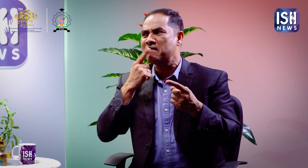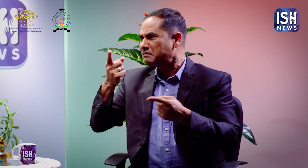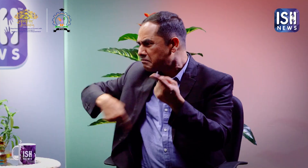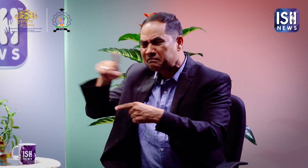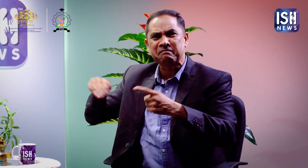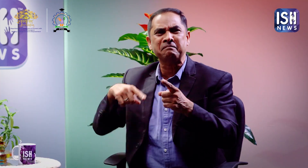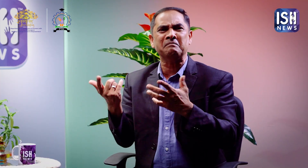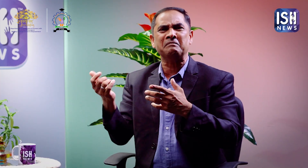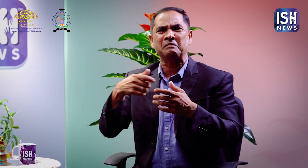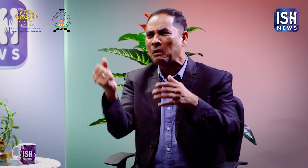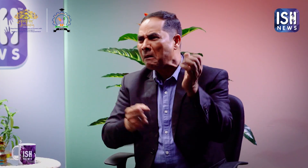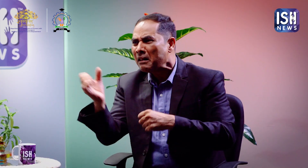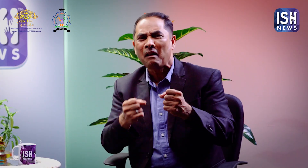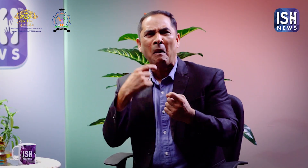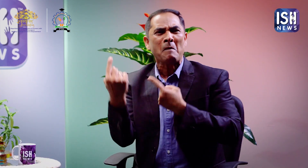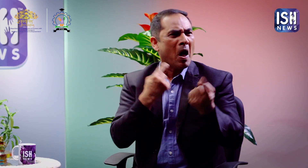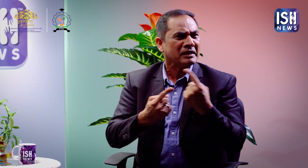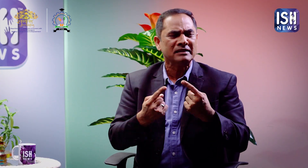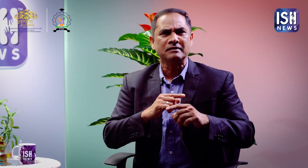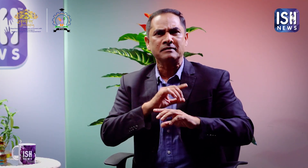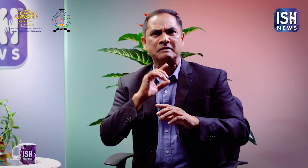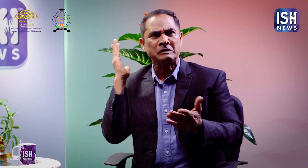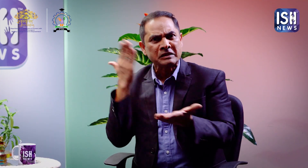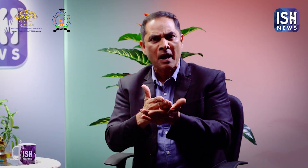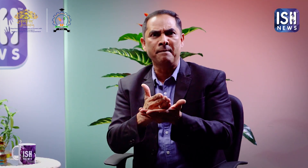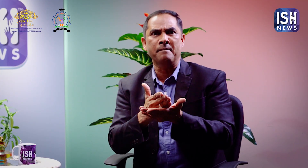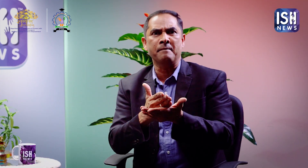Stop wasting time on distractions like pulling others down or getting caught up in petty politics.